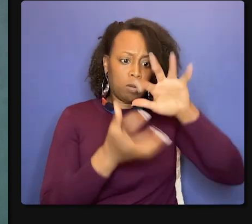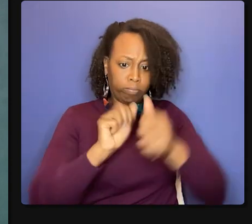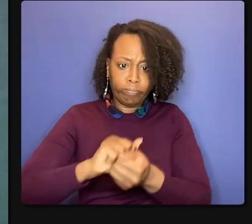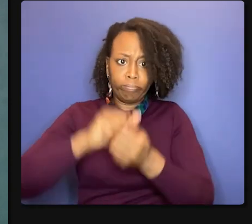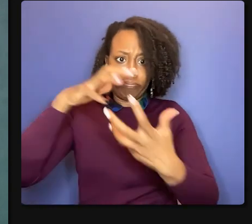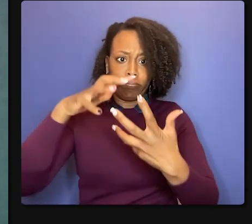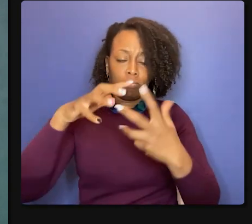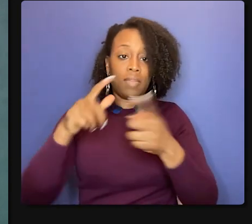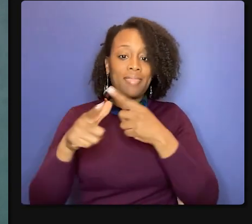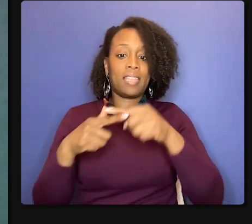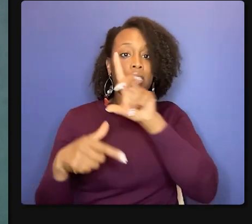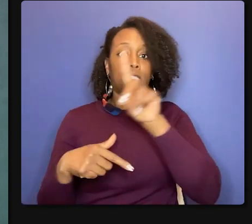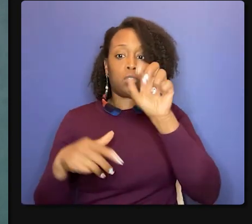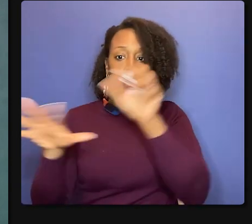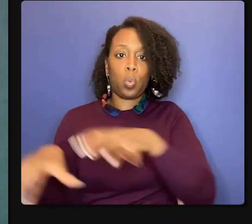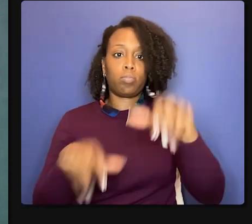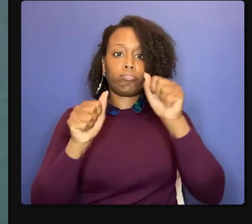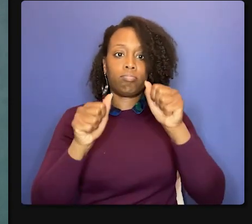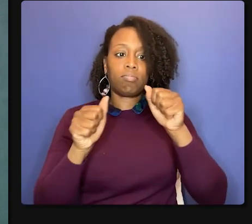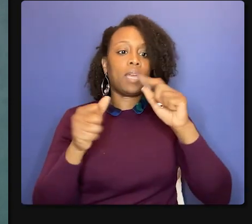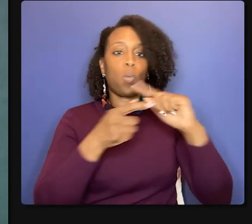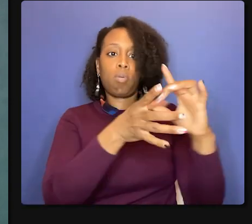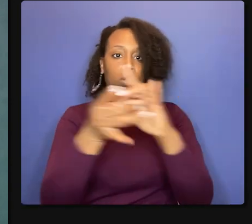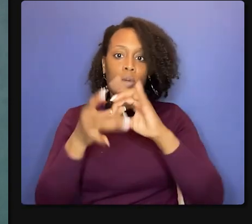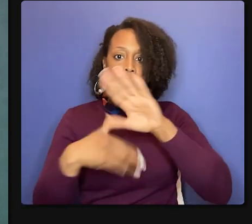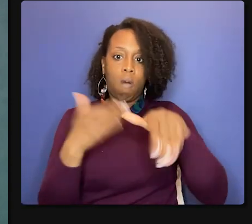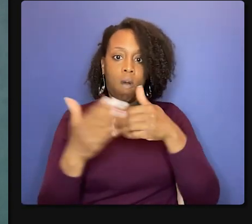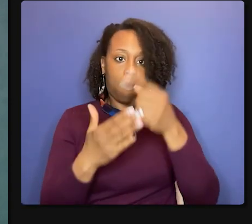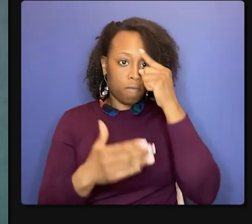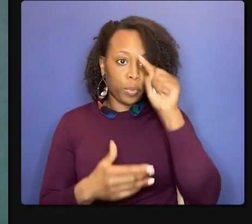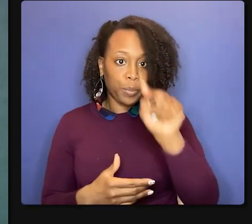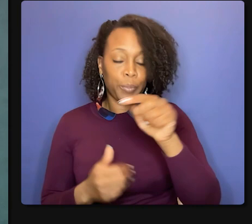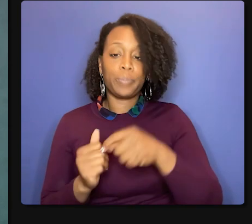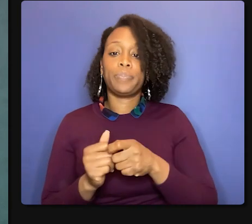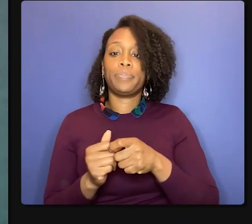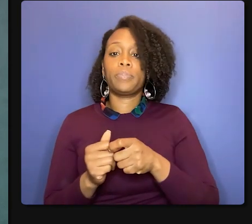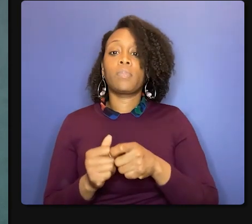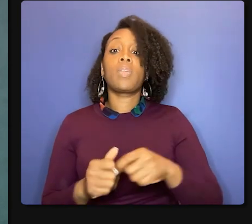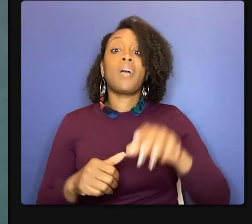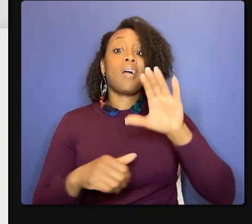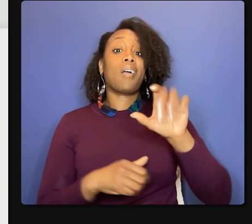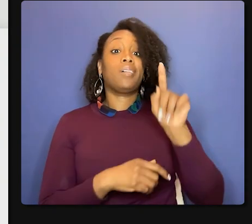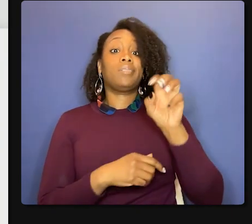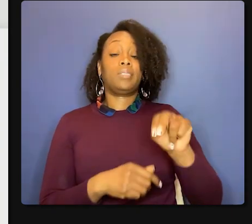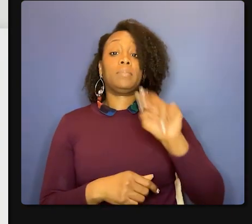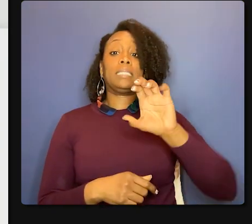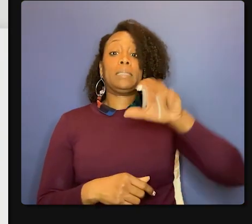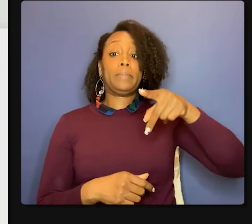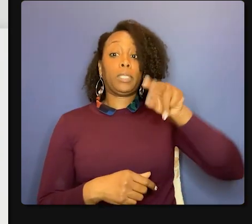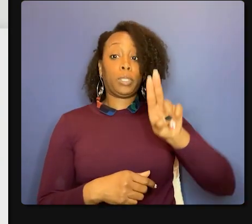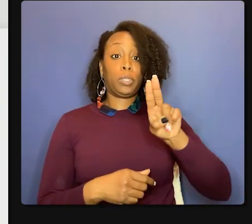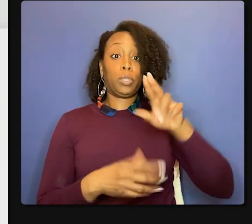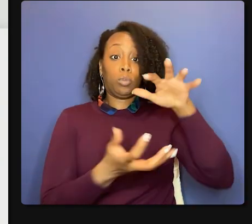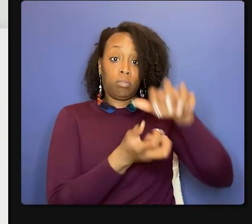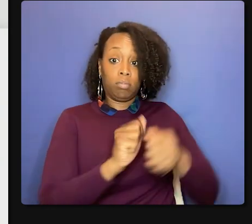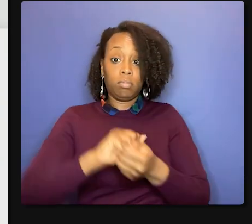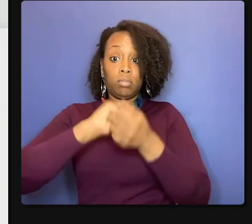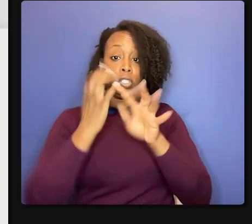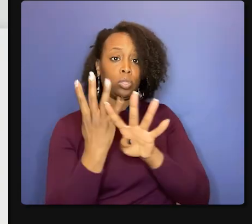how quickly you can decompress and DirectStorage will take the rest and coordinate all of this for you. [Cooper] Now the custom CPU decompression queue,